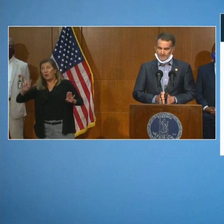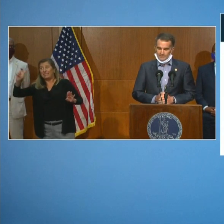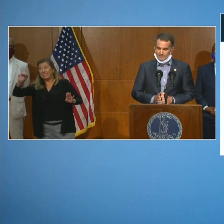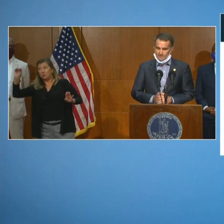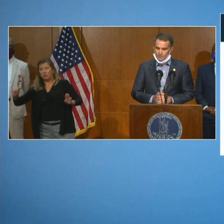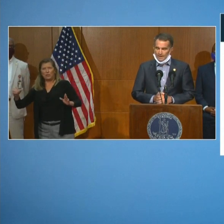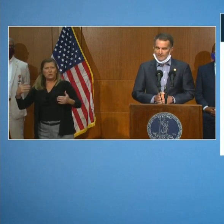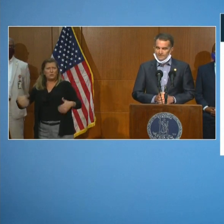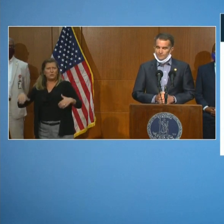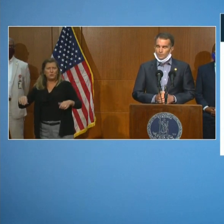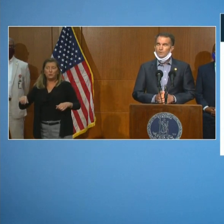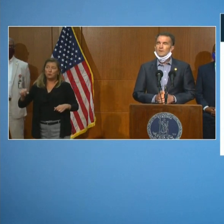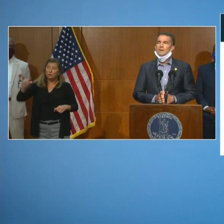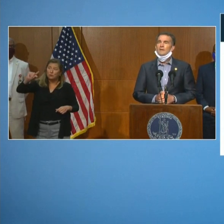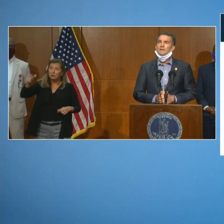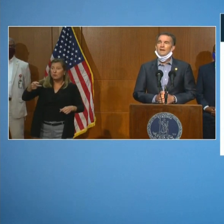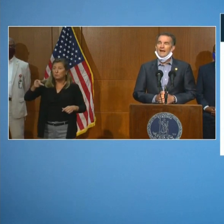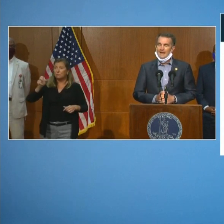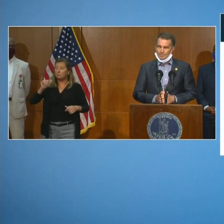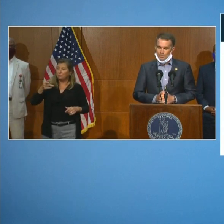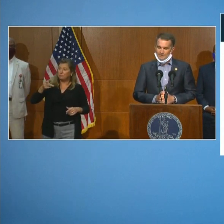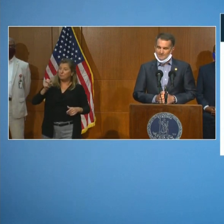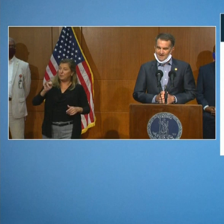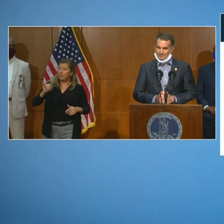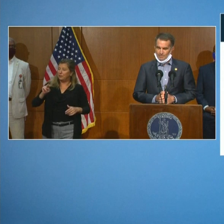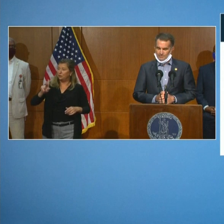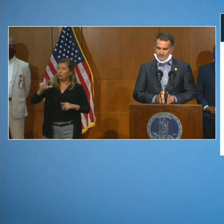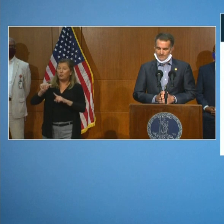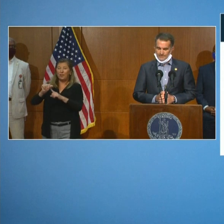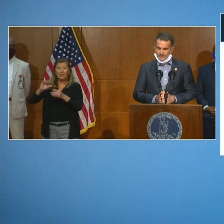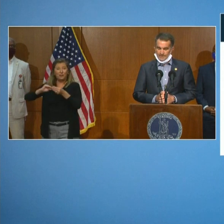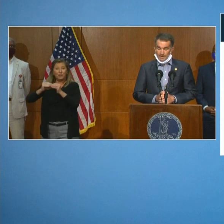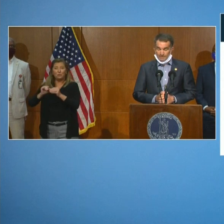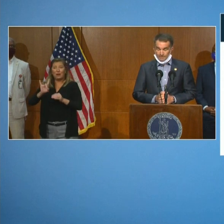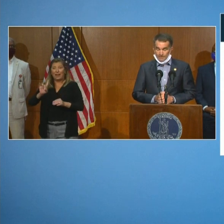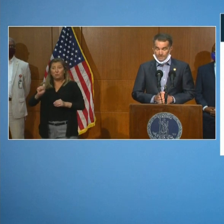HAMPTON RANGE FROM NINE POINT 9% TO EIGHTEEN POINT SIX. ON